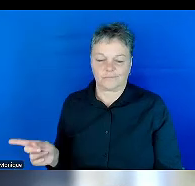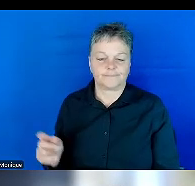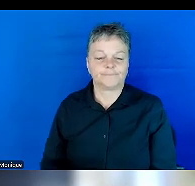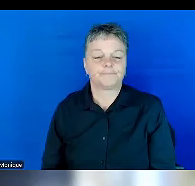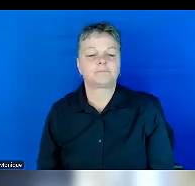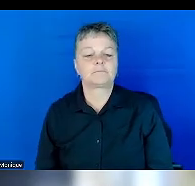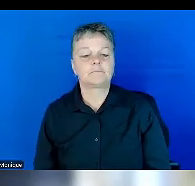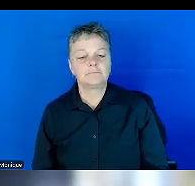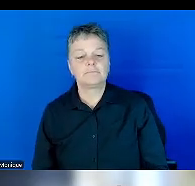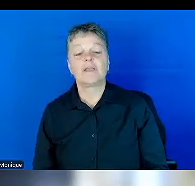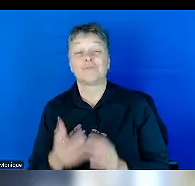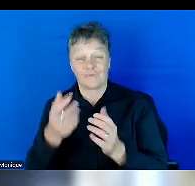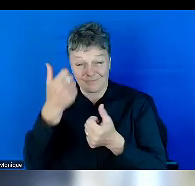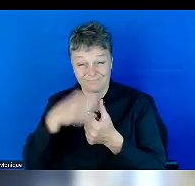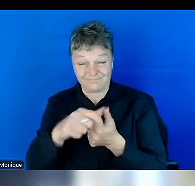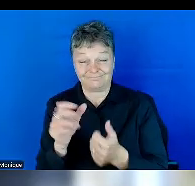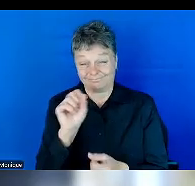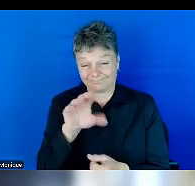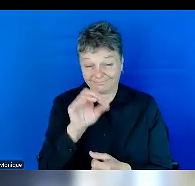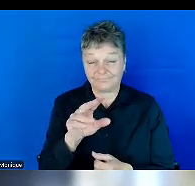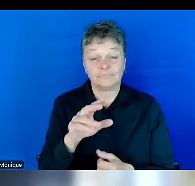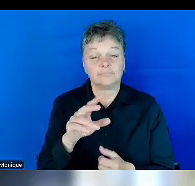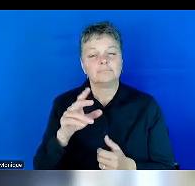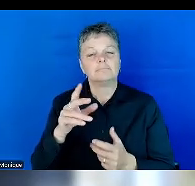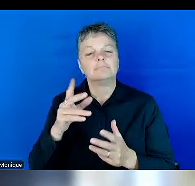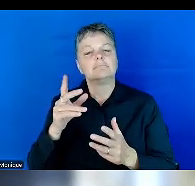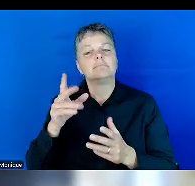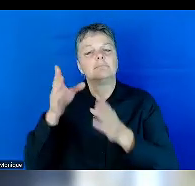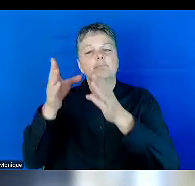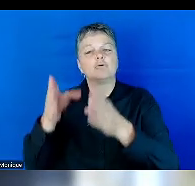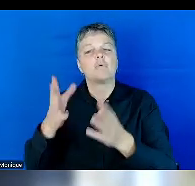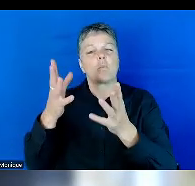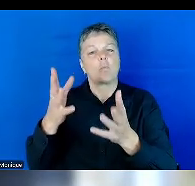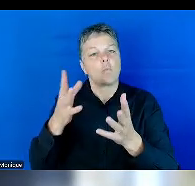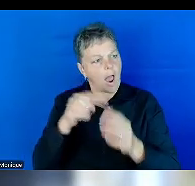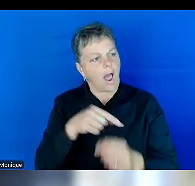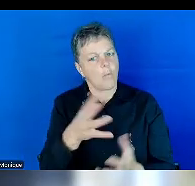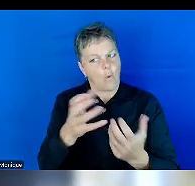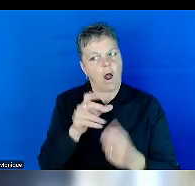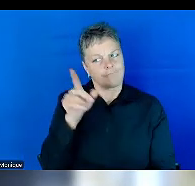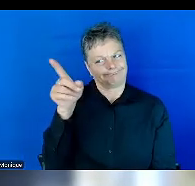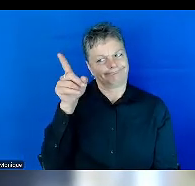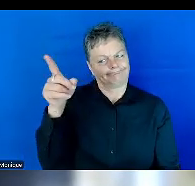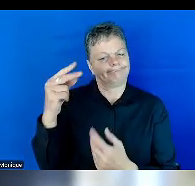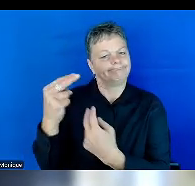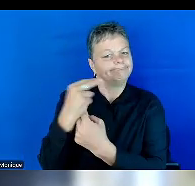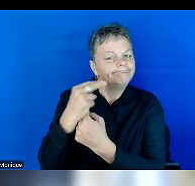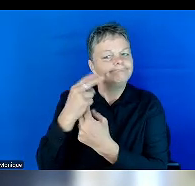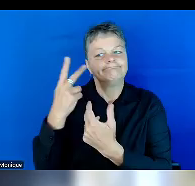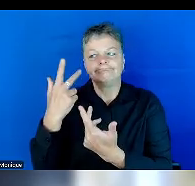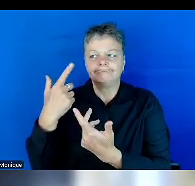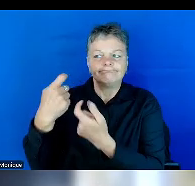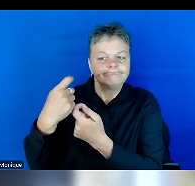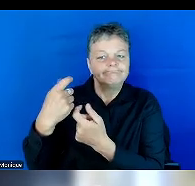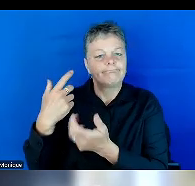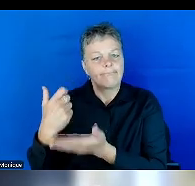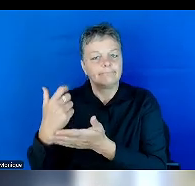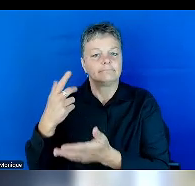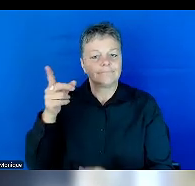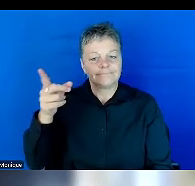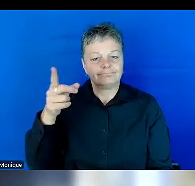over someone else. That's not something that we do. Um, we also do not do civil litigation,